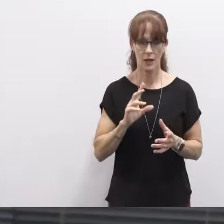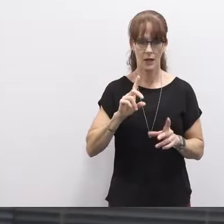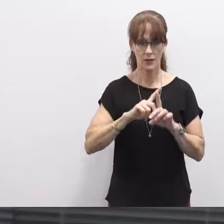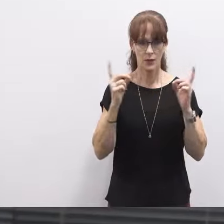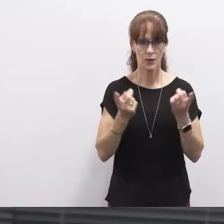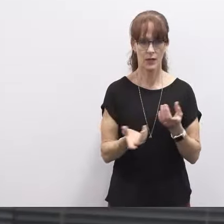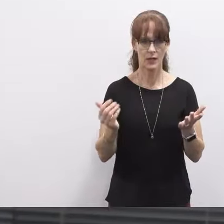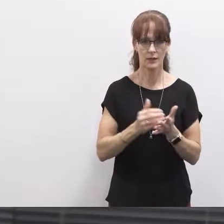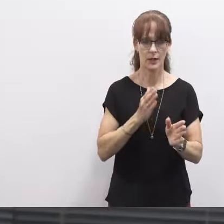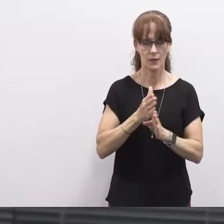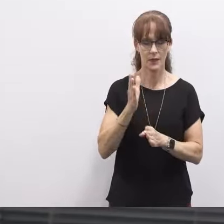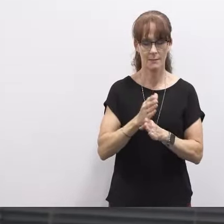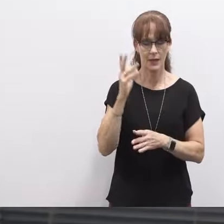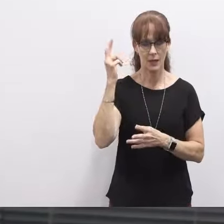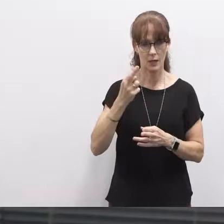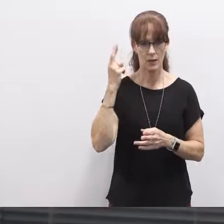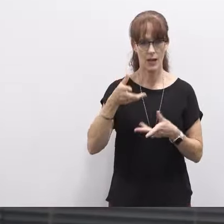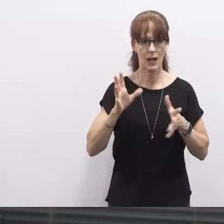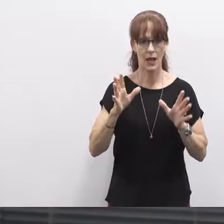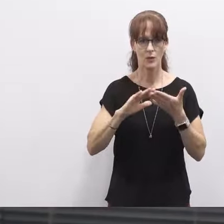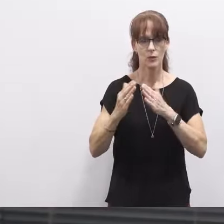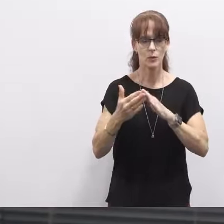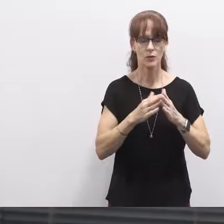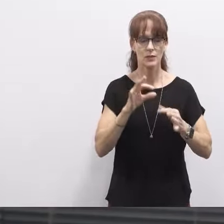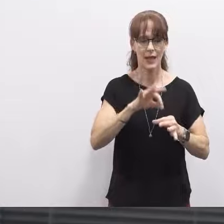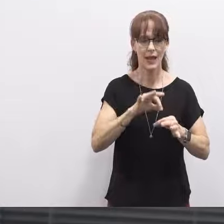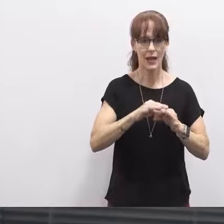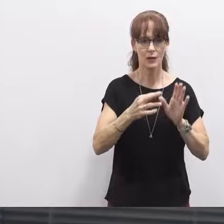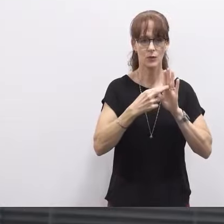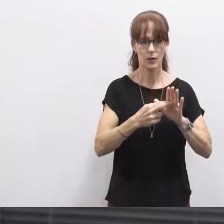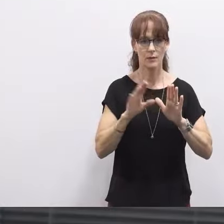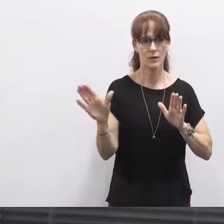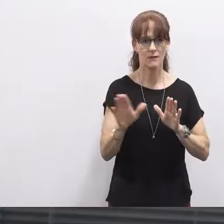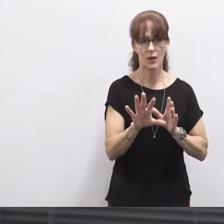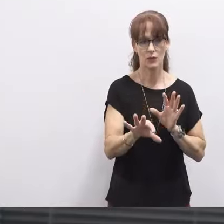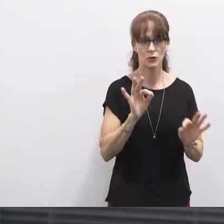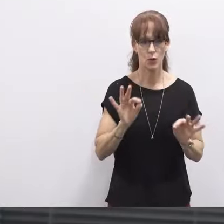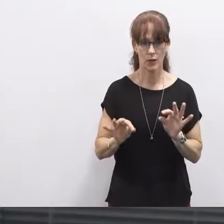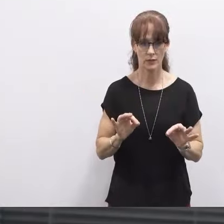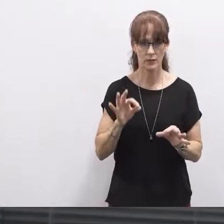The main purpose of redistricting is to allow communities to elect the representative of their choice. The Voting Rights Act